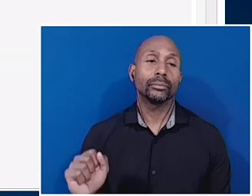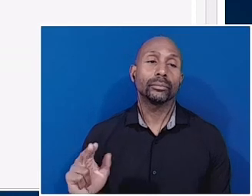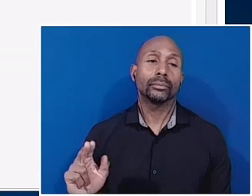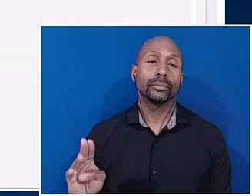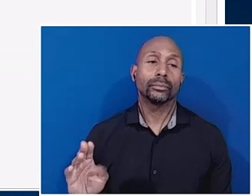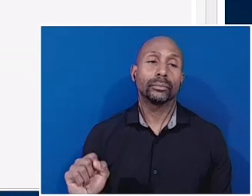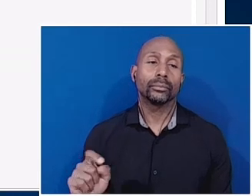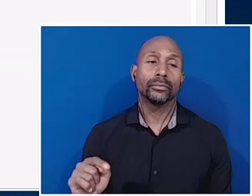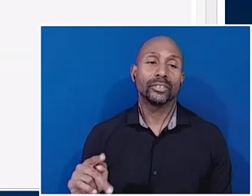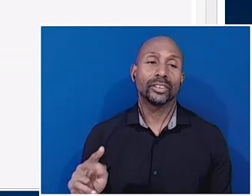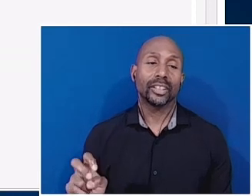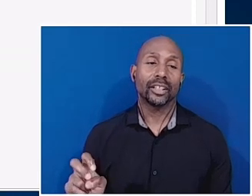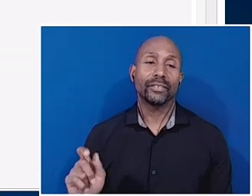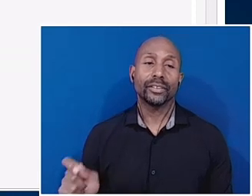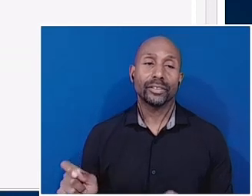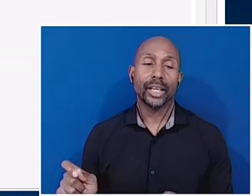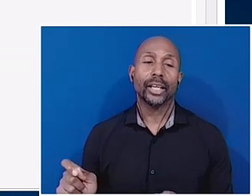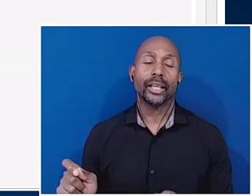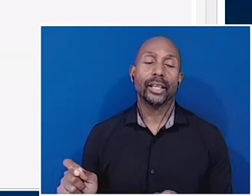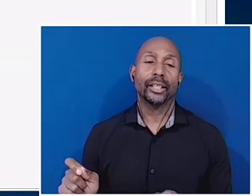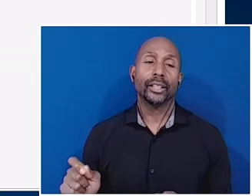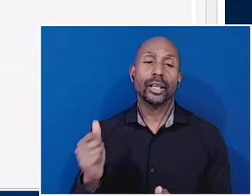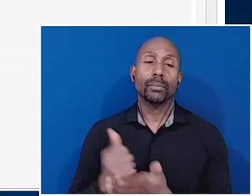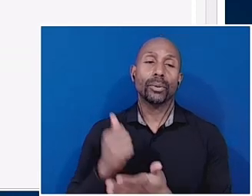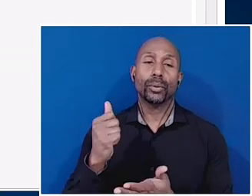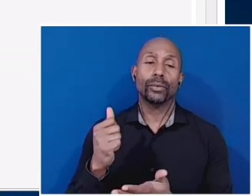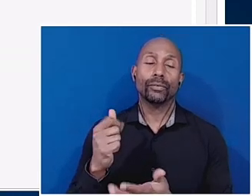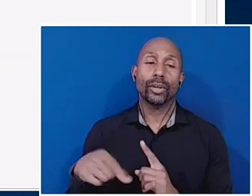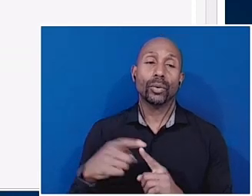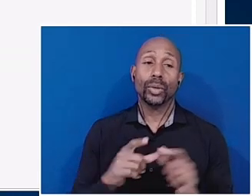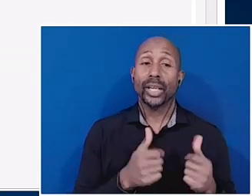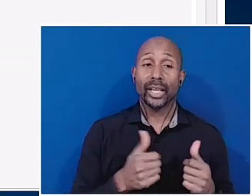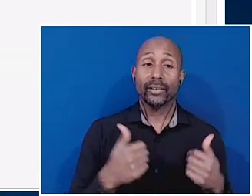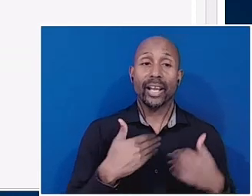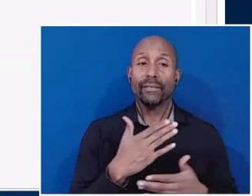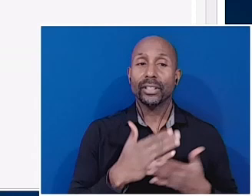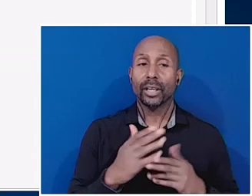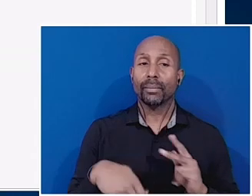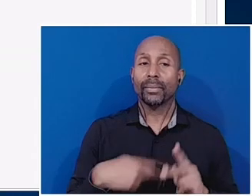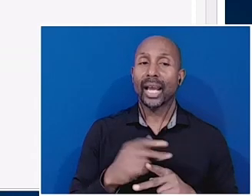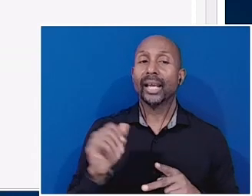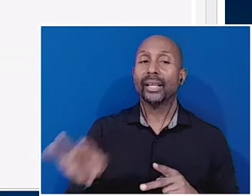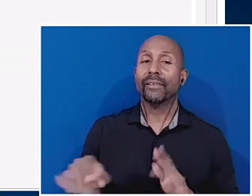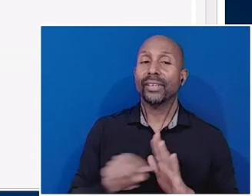of negative action. And we use negative action because some agencies may say show cause.